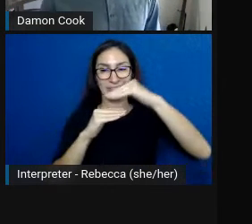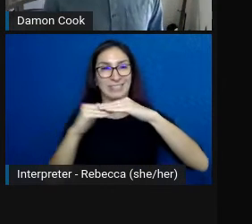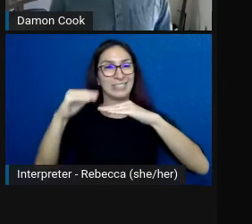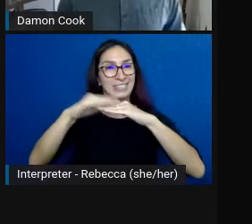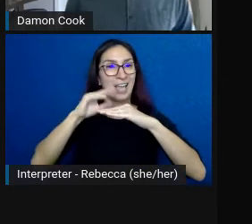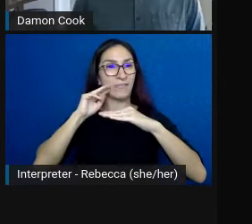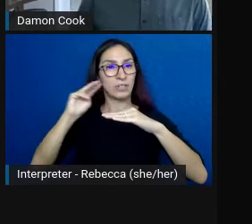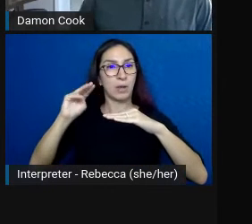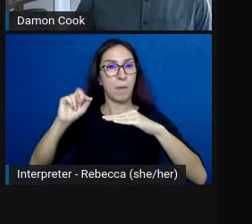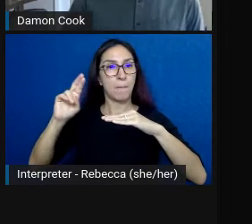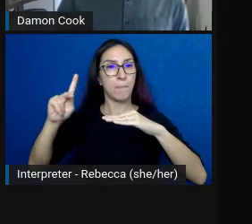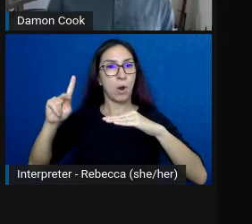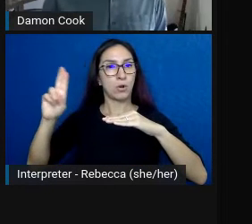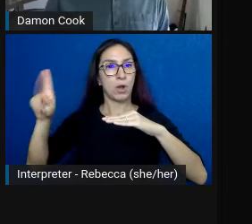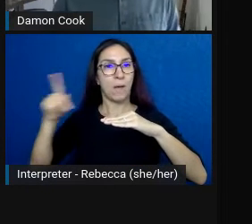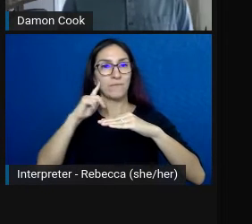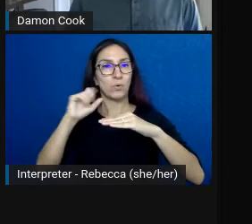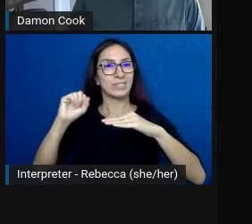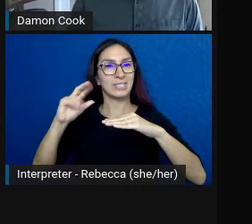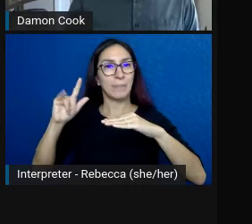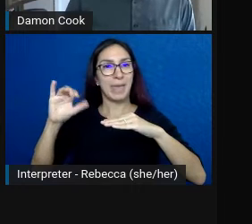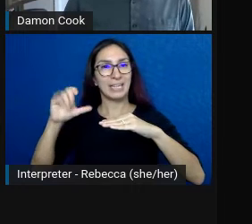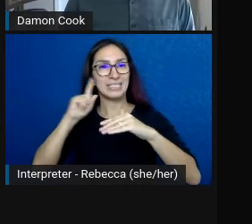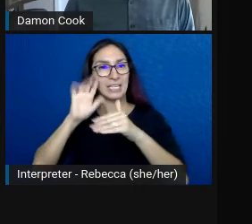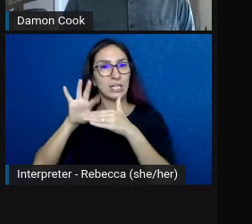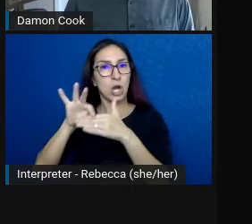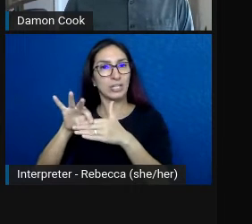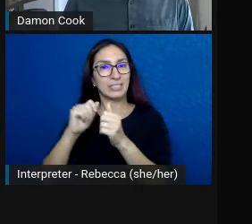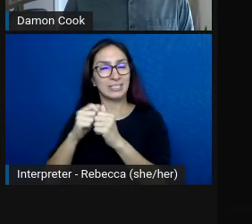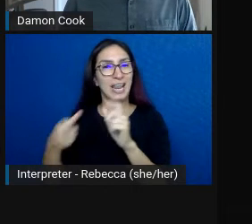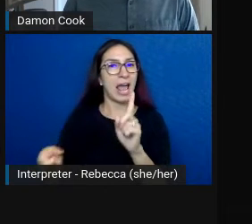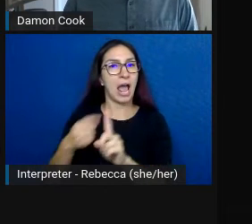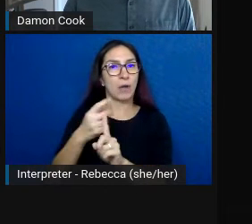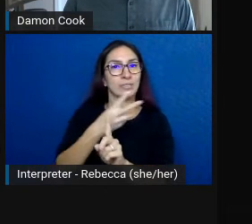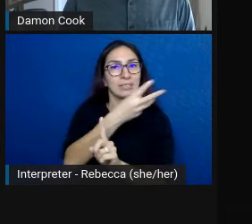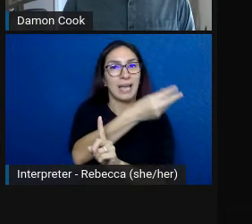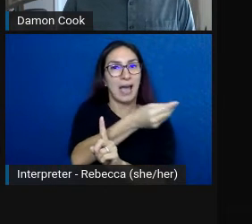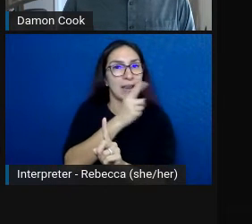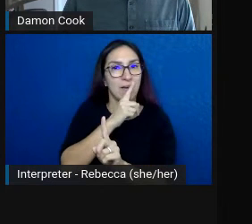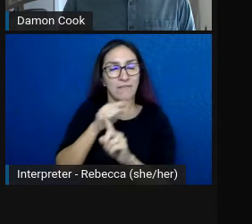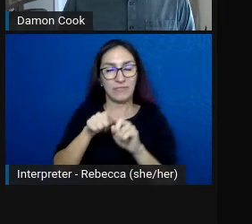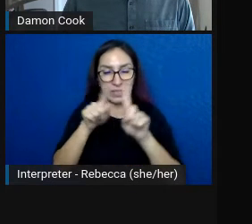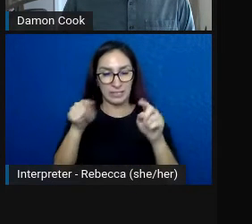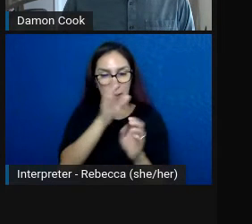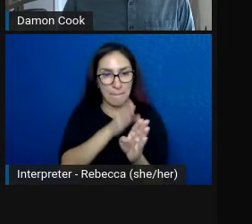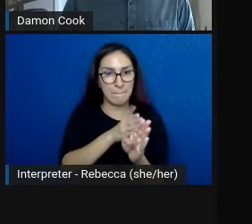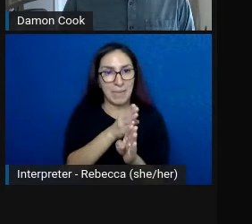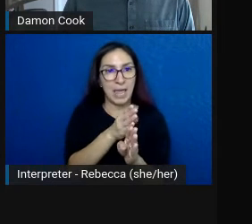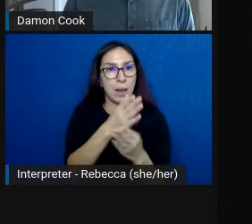the actual dialog content outside of the main element content of the page.